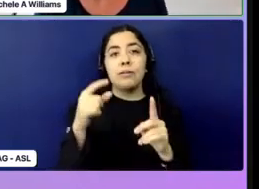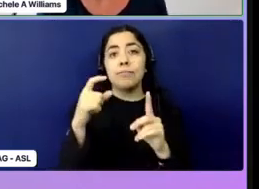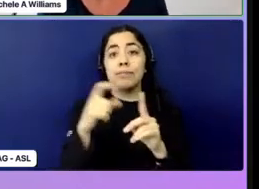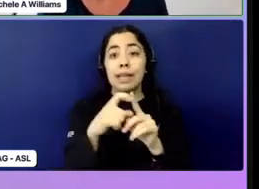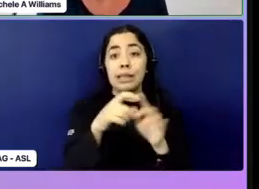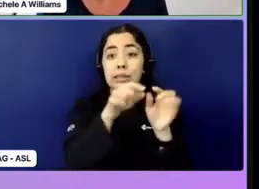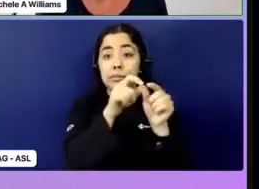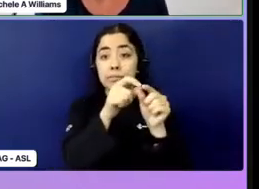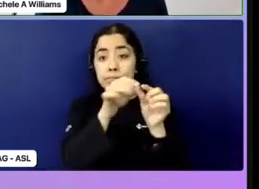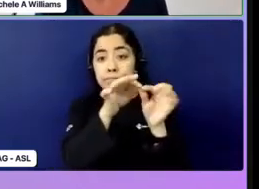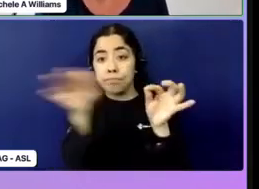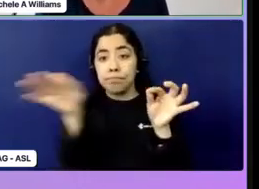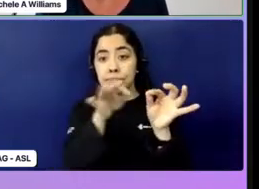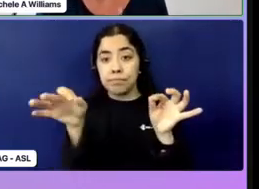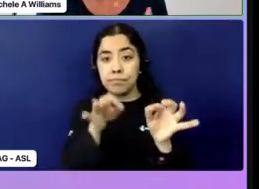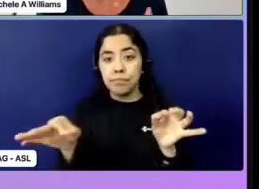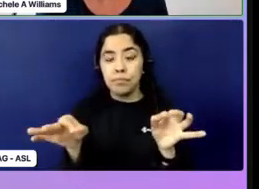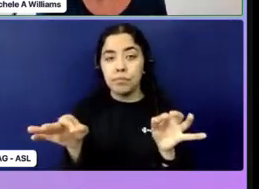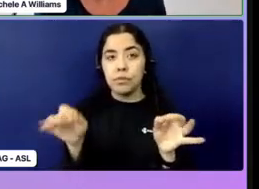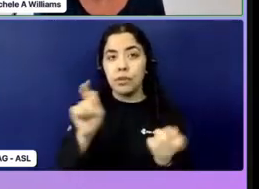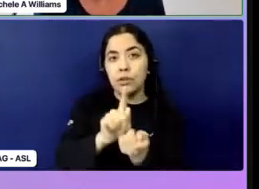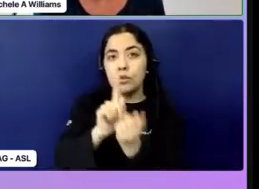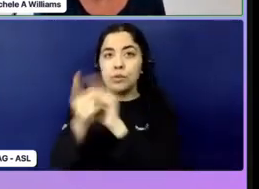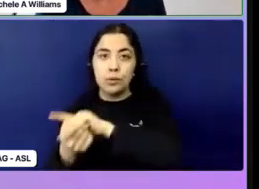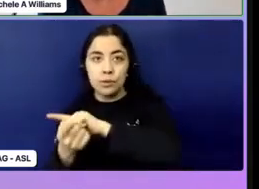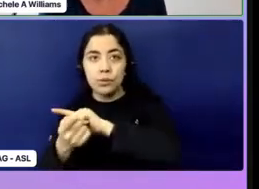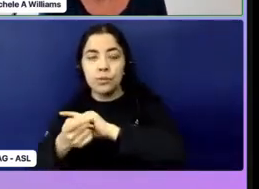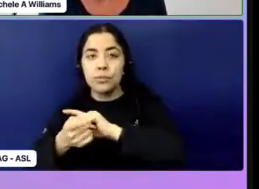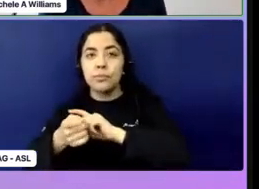an accommodation. Peerk such as text to speech for